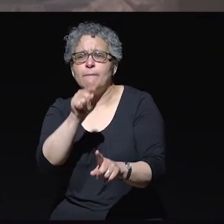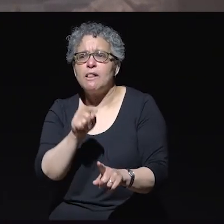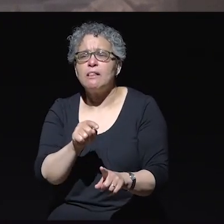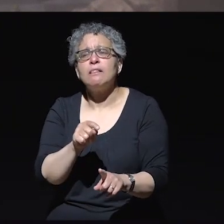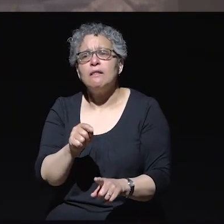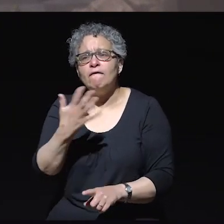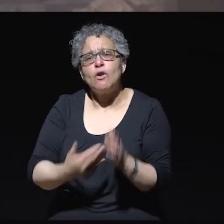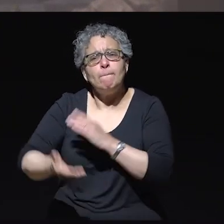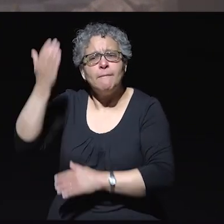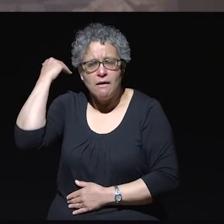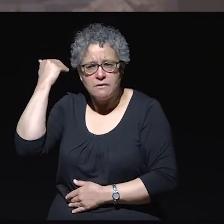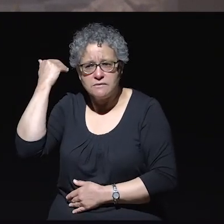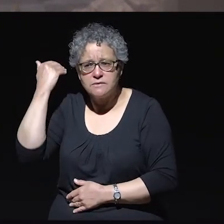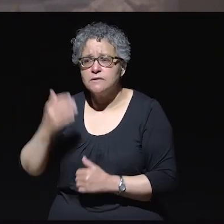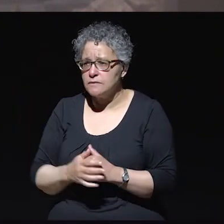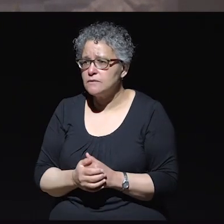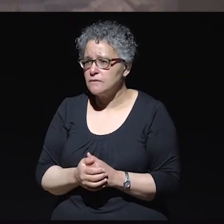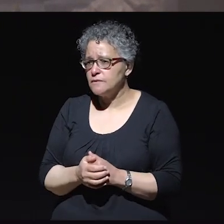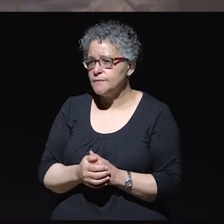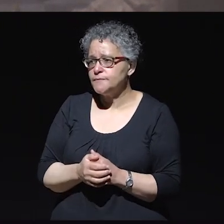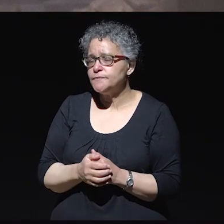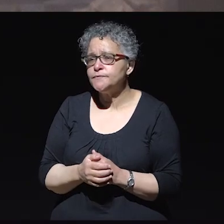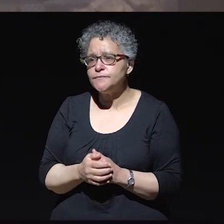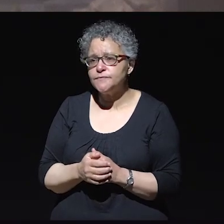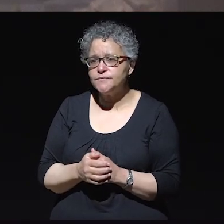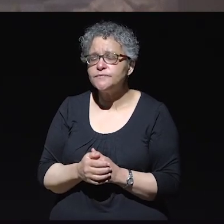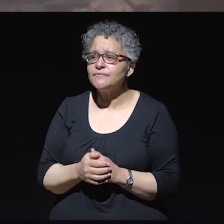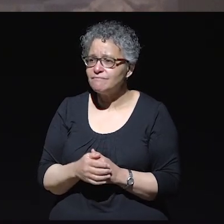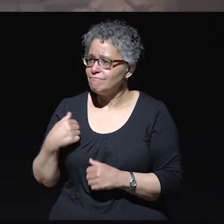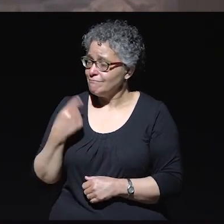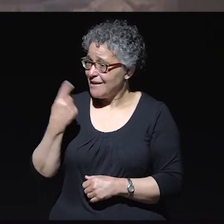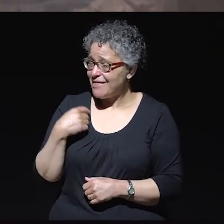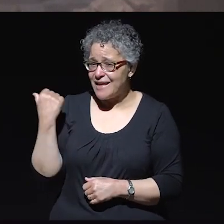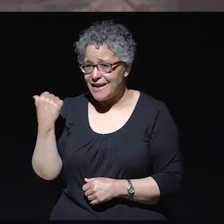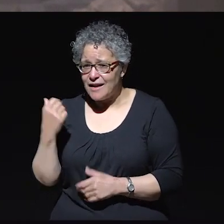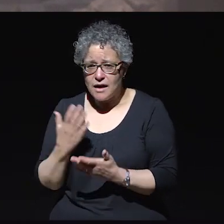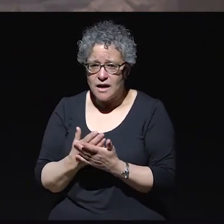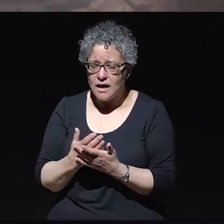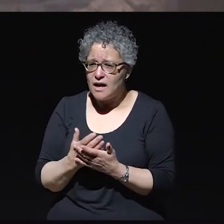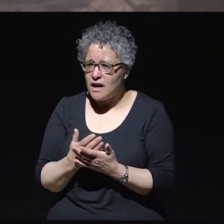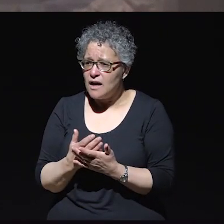to invigorate the work that you're doing in the present. And I think this is particularly poignant with 'The Graham Children'